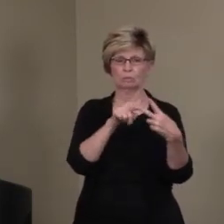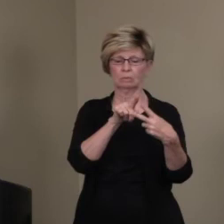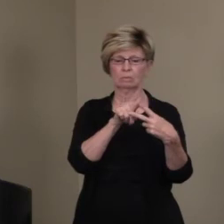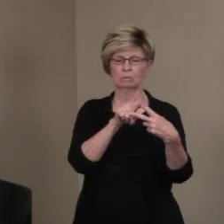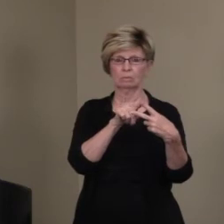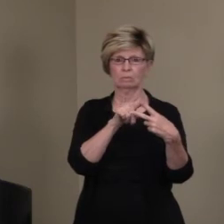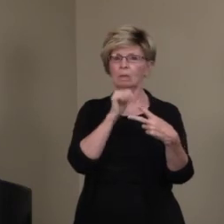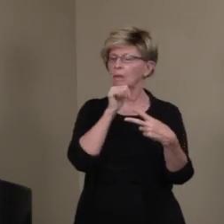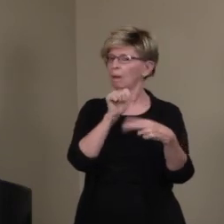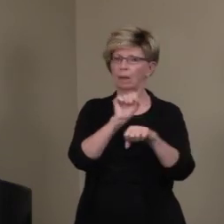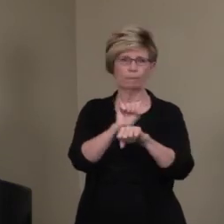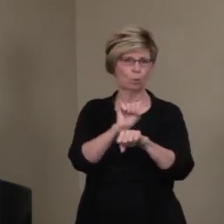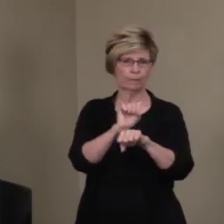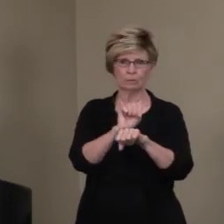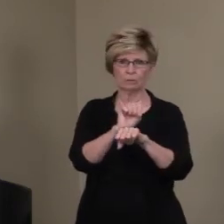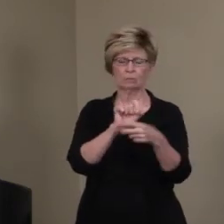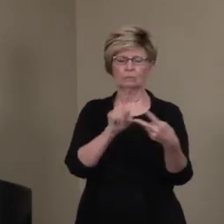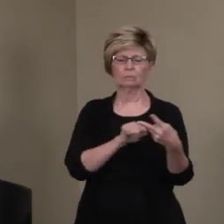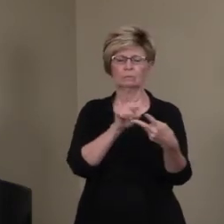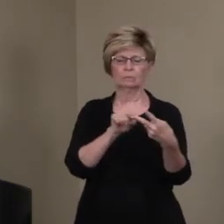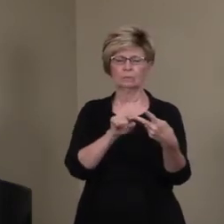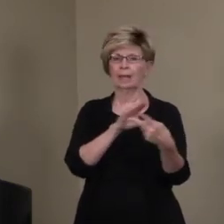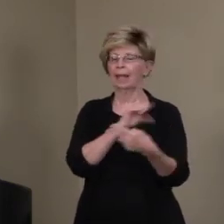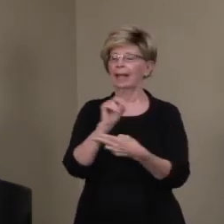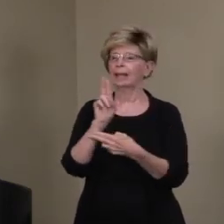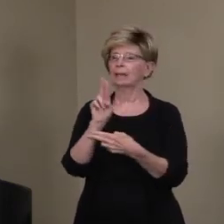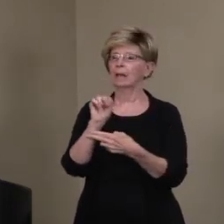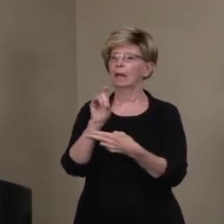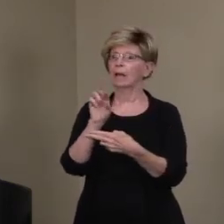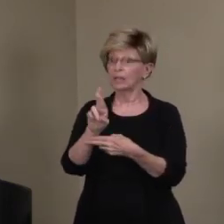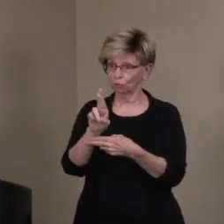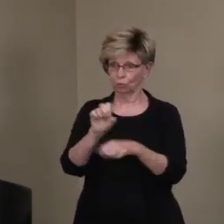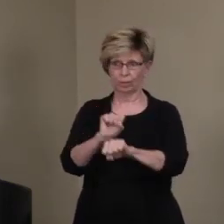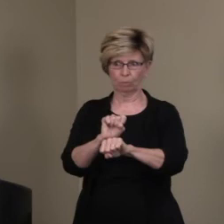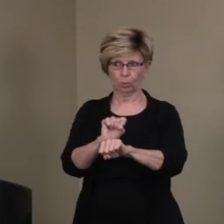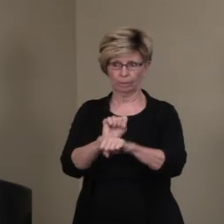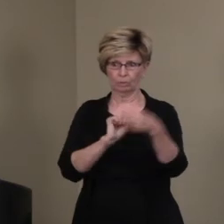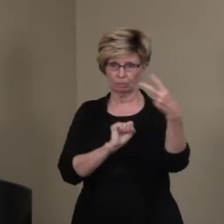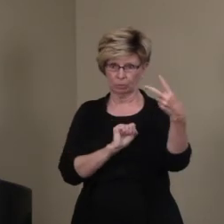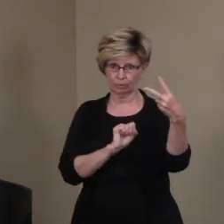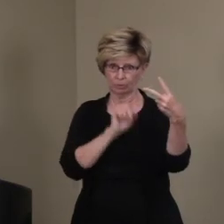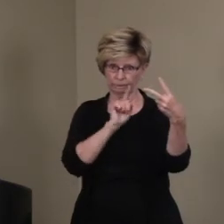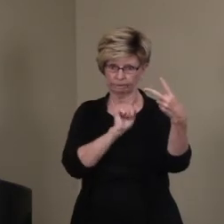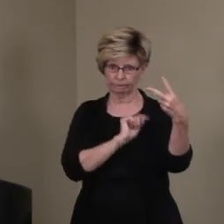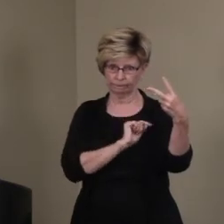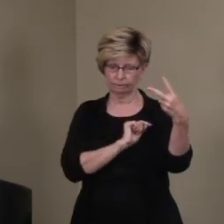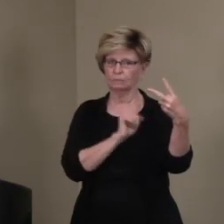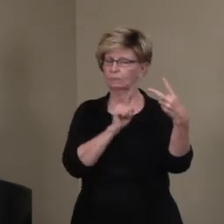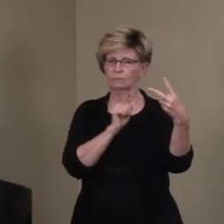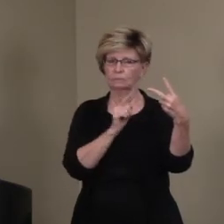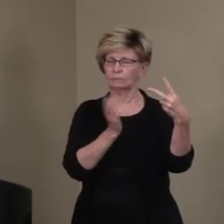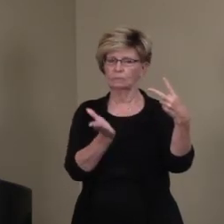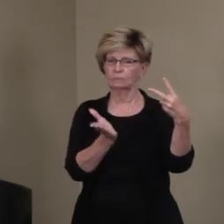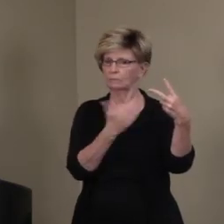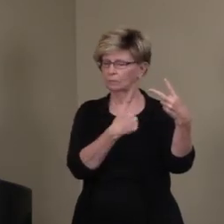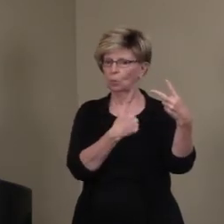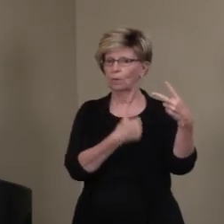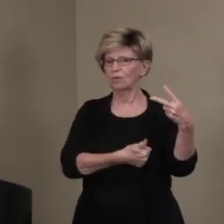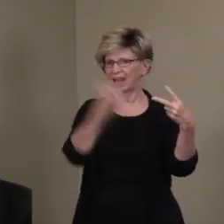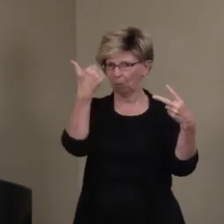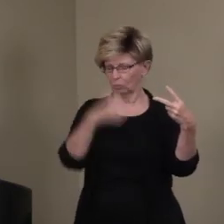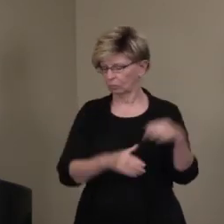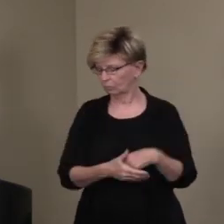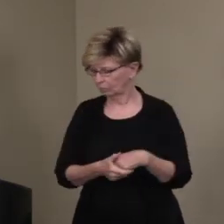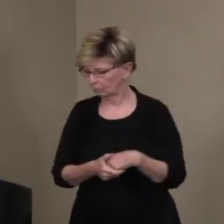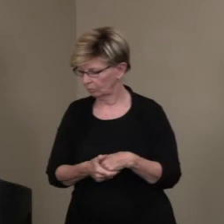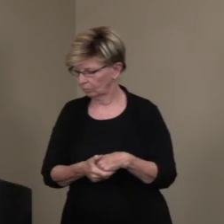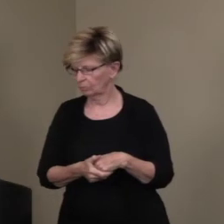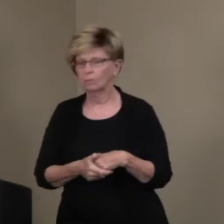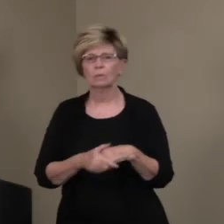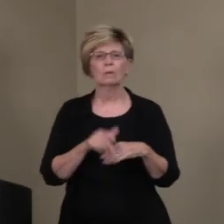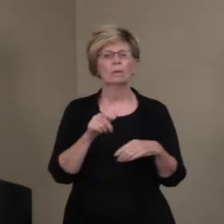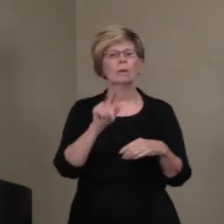which can be twofold unemployment and underemployment we need to eliminate